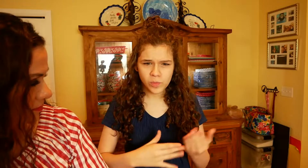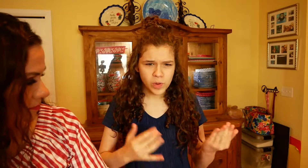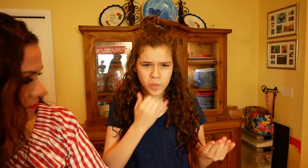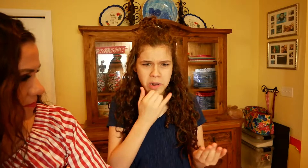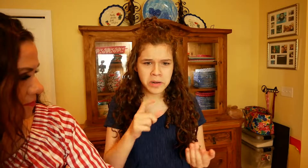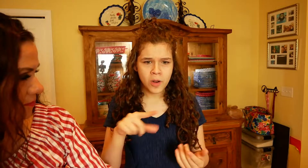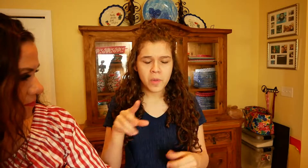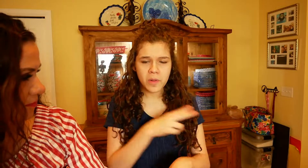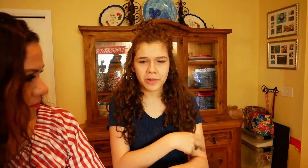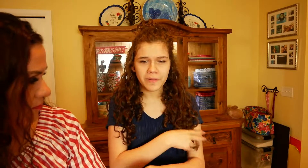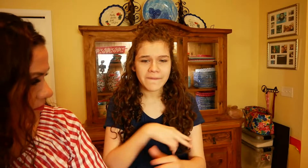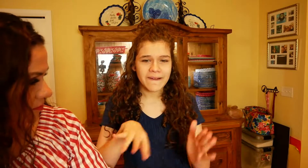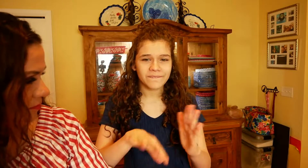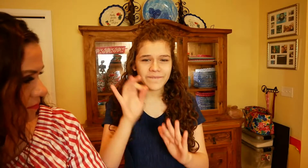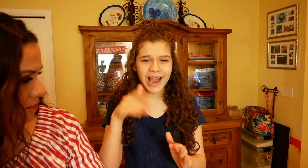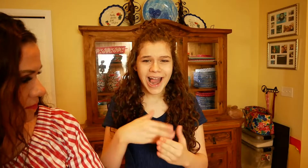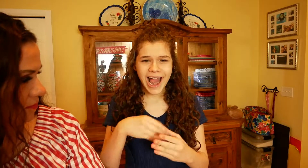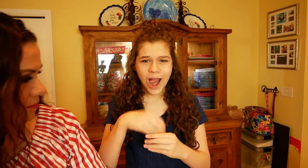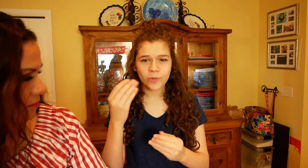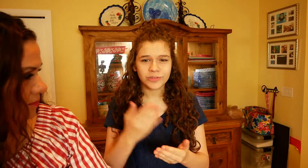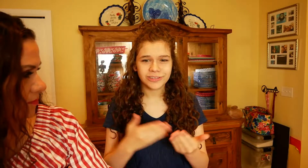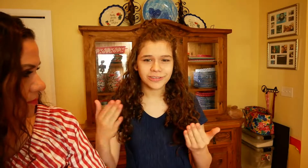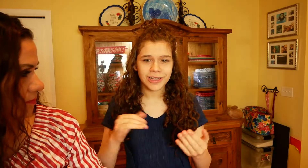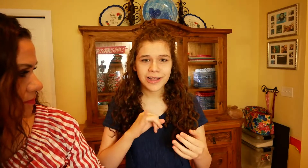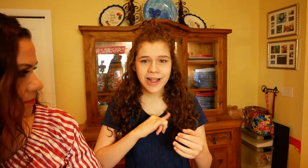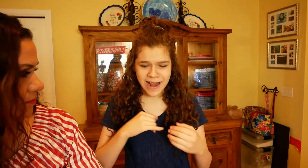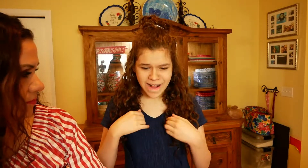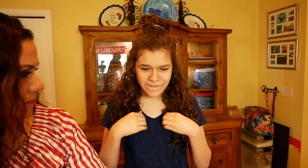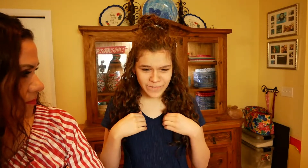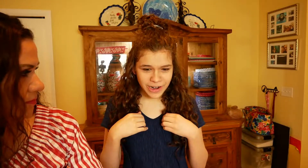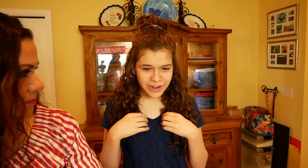inside my body what was wrong with me my mom brought me a hospital